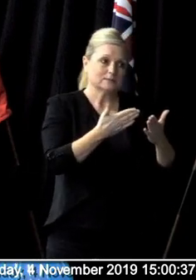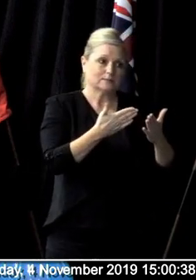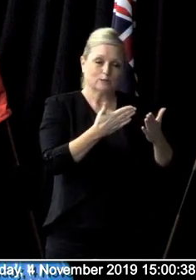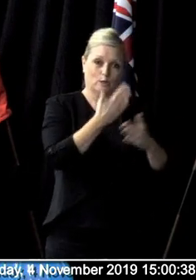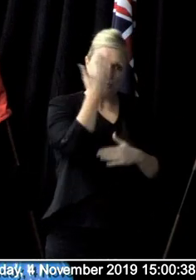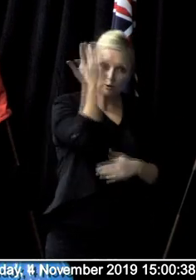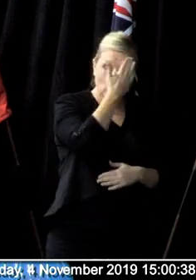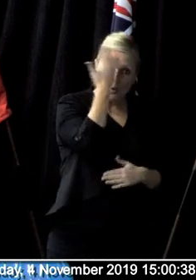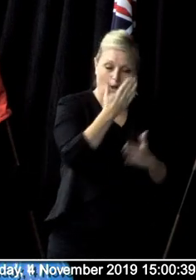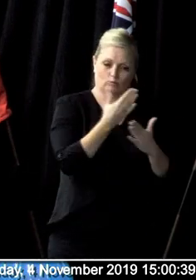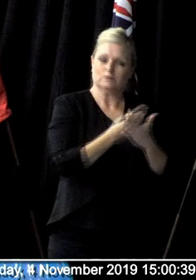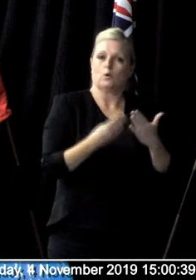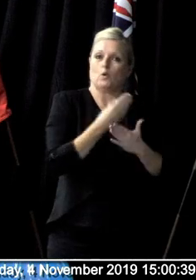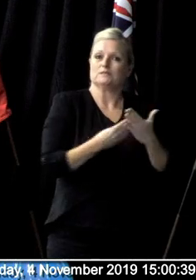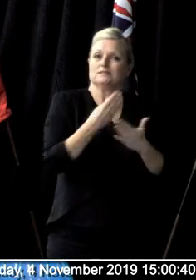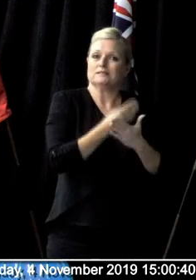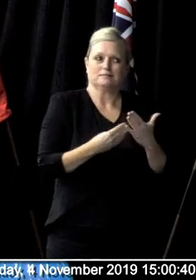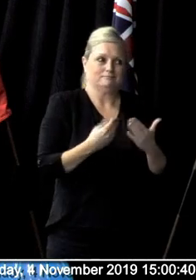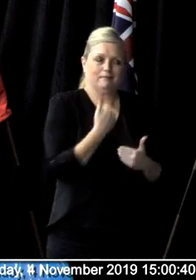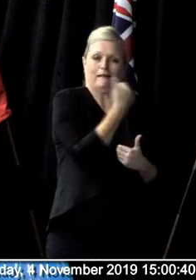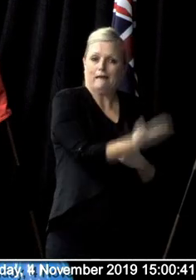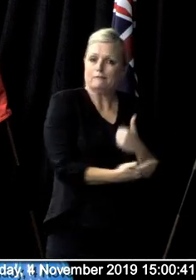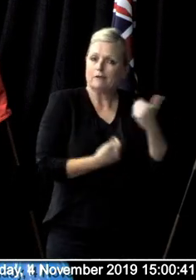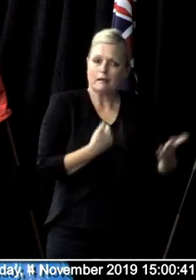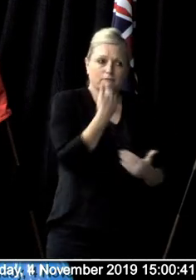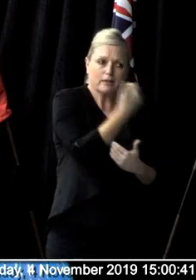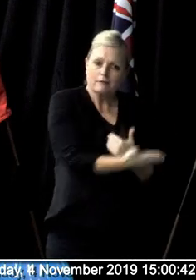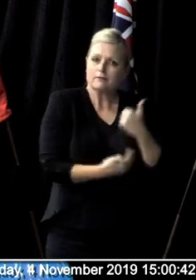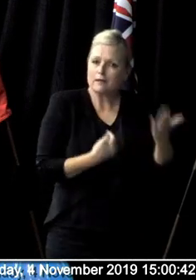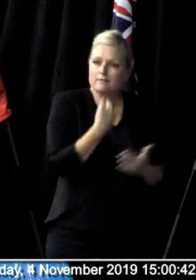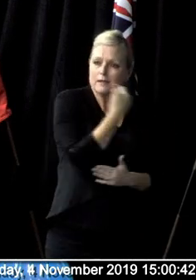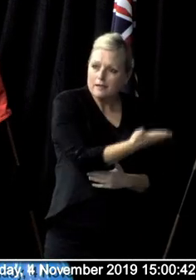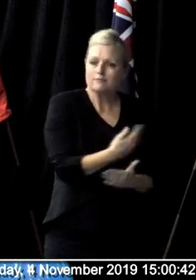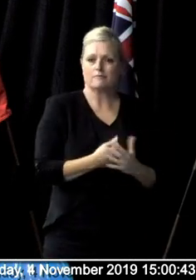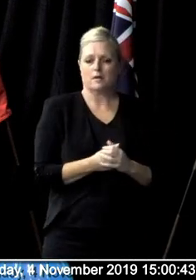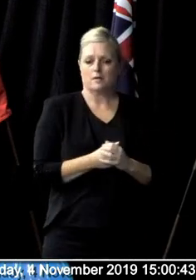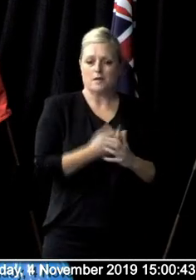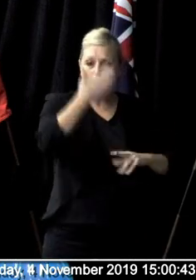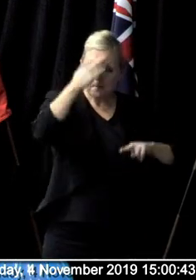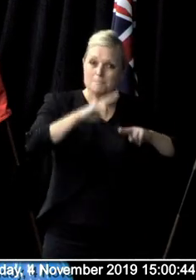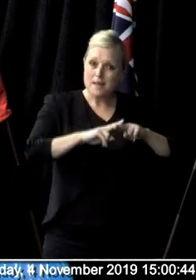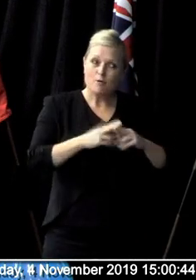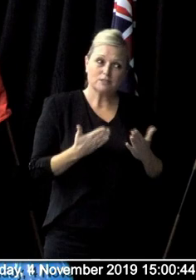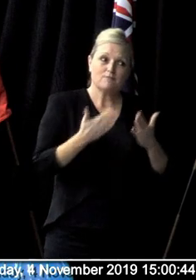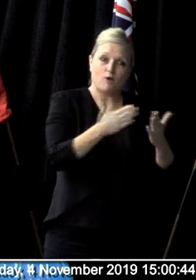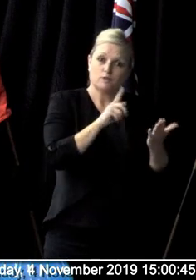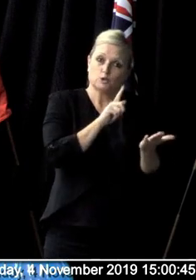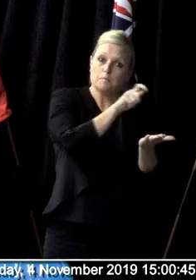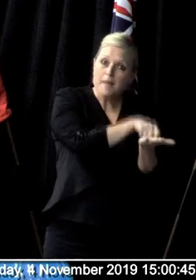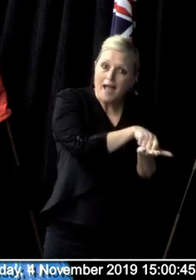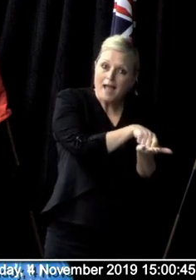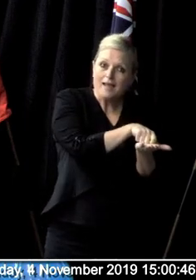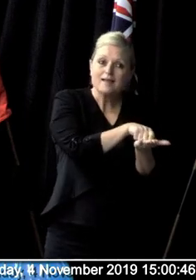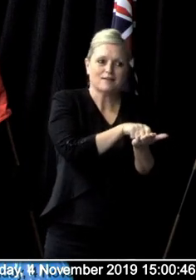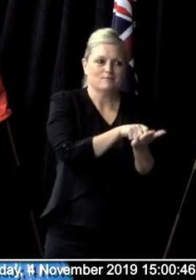like was heard this morning, offering to even pay for specialists from